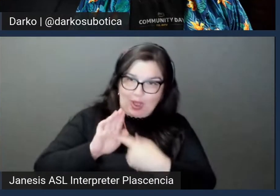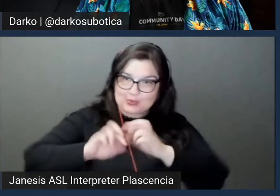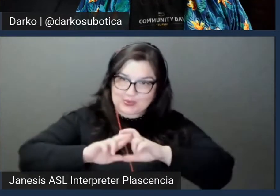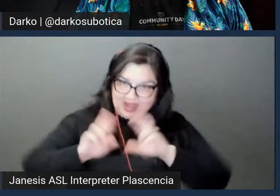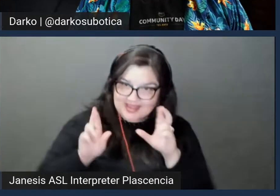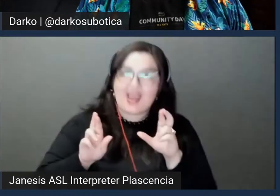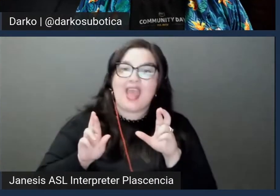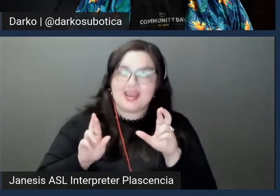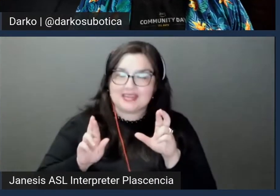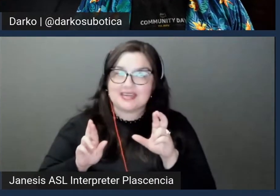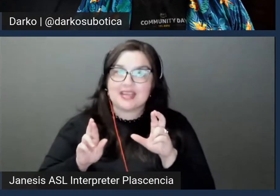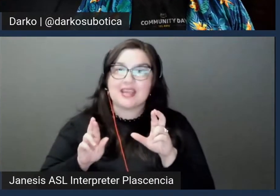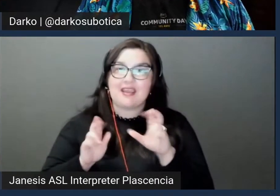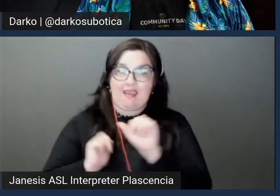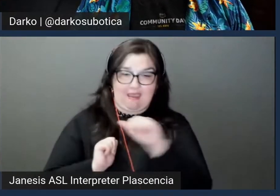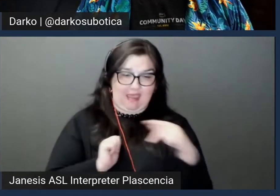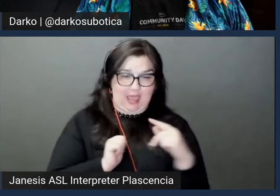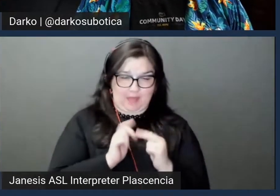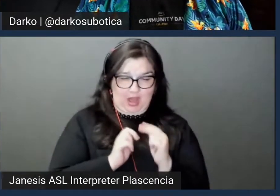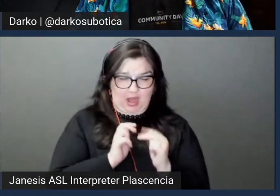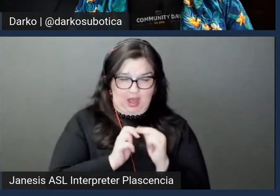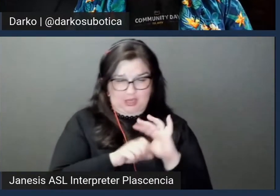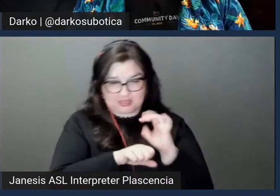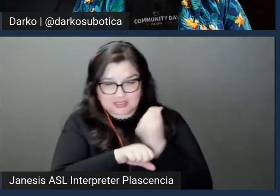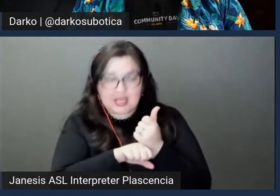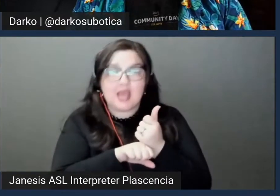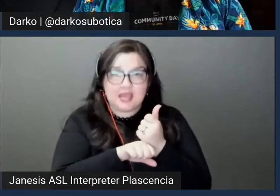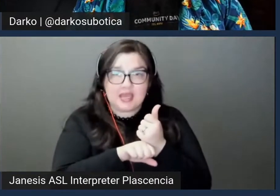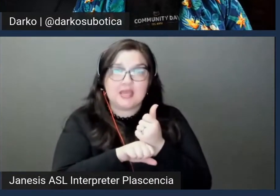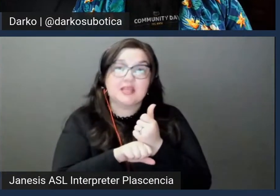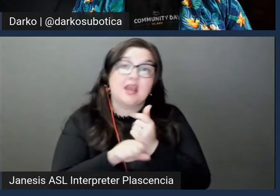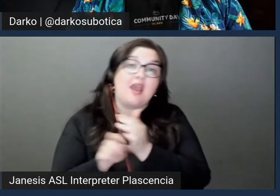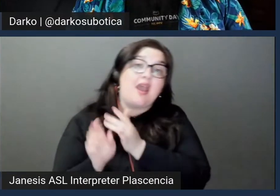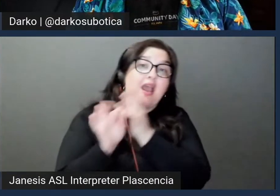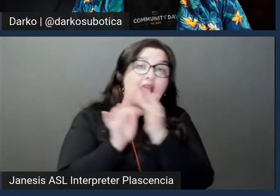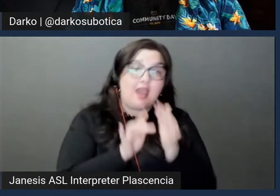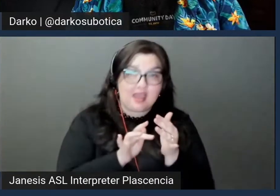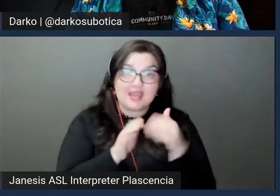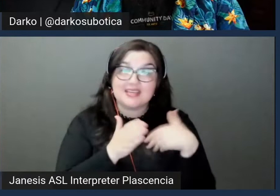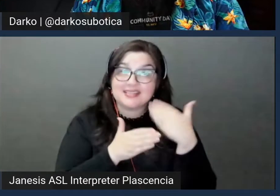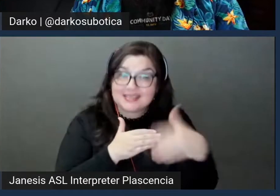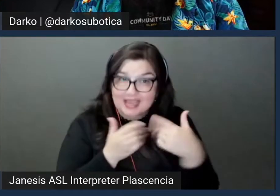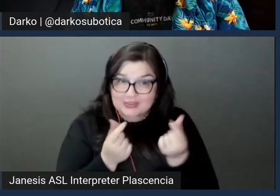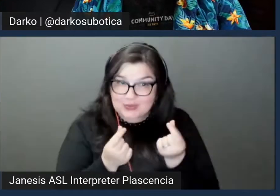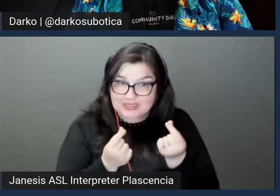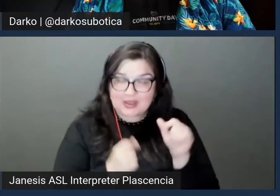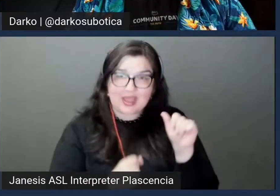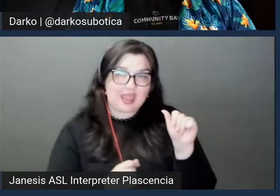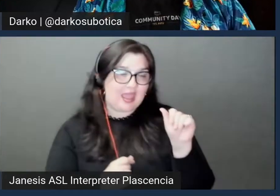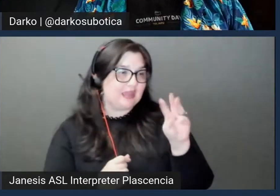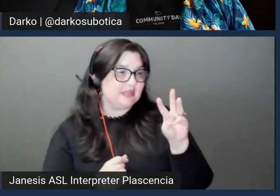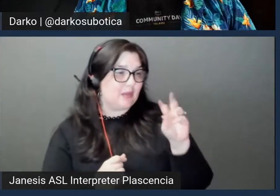you build an application leveraging these models. And then the next thing we have done is that, through the AWS Panorama console,